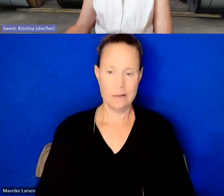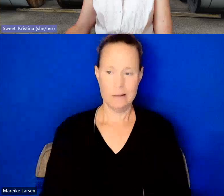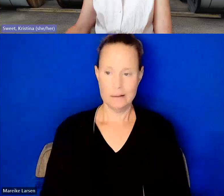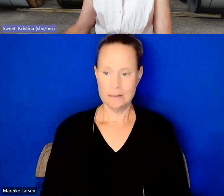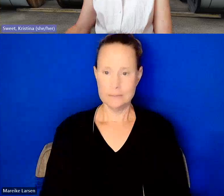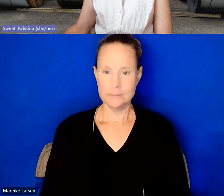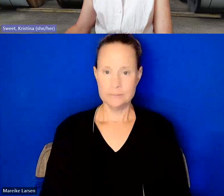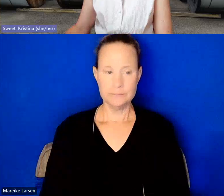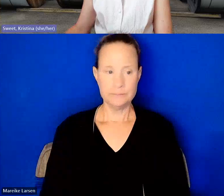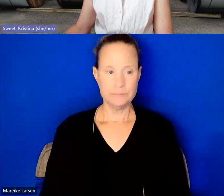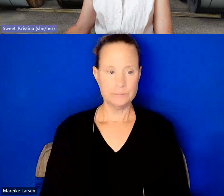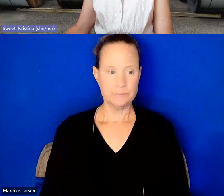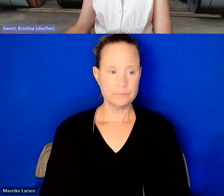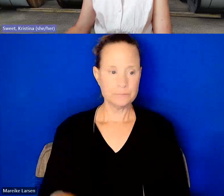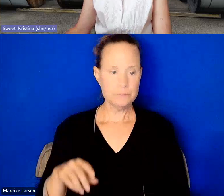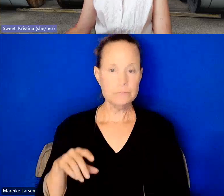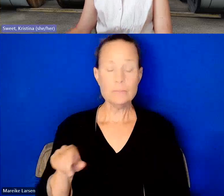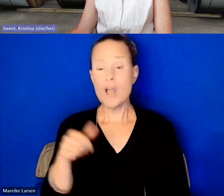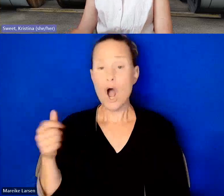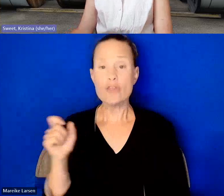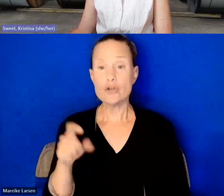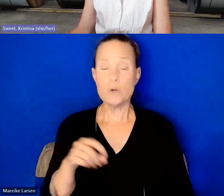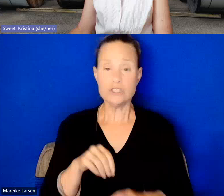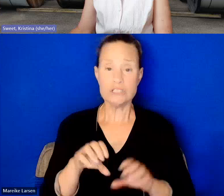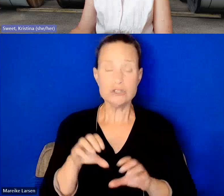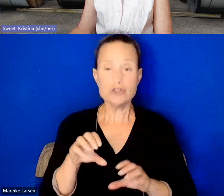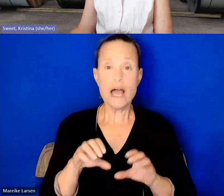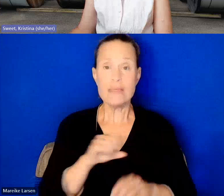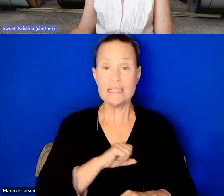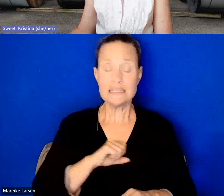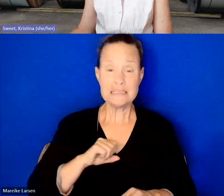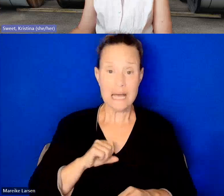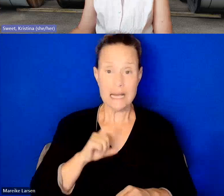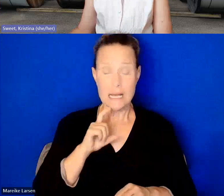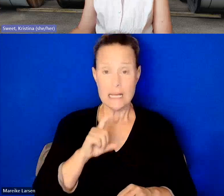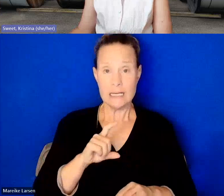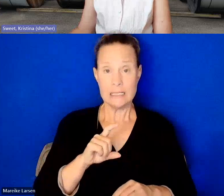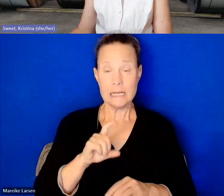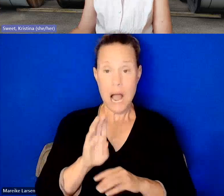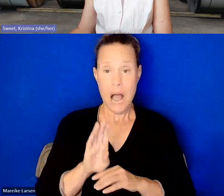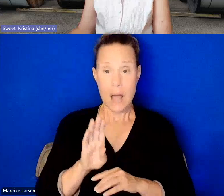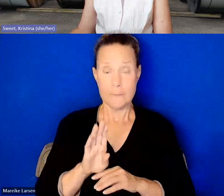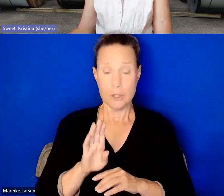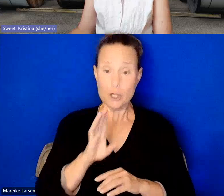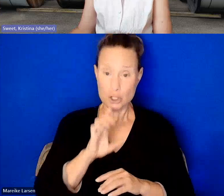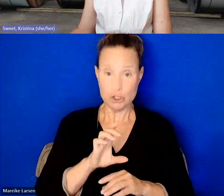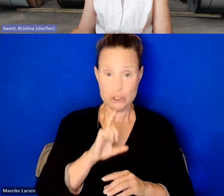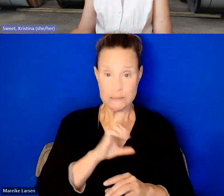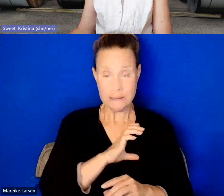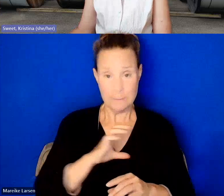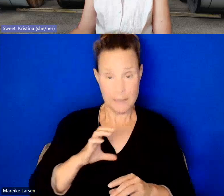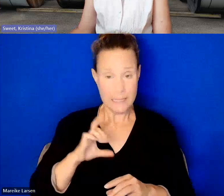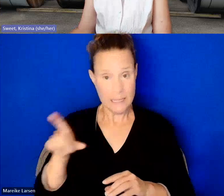I have a another question in the chat, the Senate Commerce Committee last week released its version of the budget reconciliation bill,